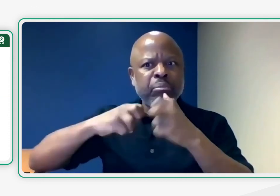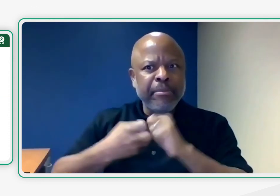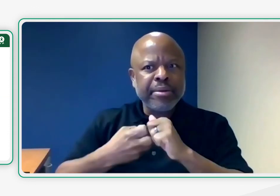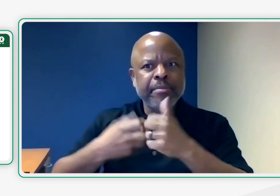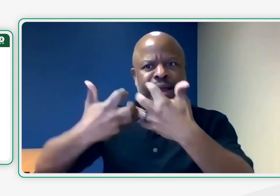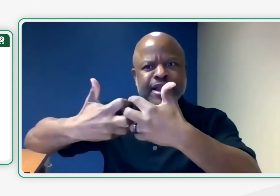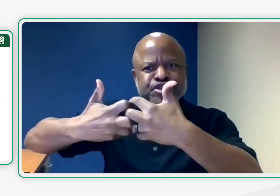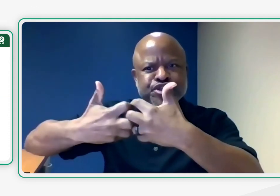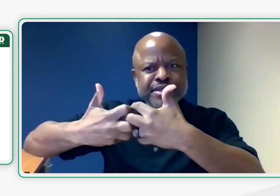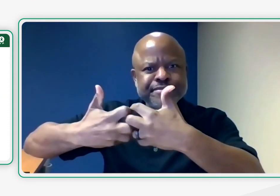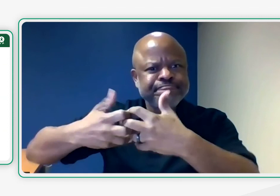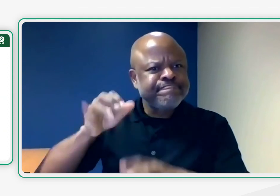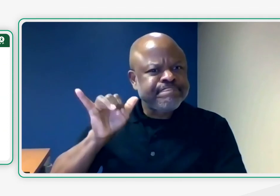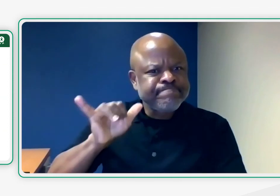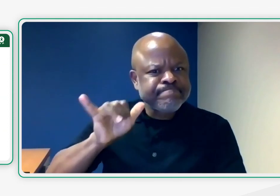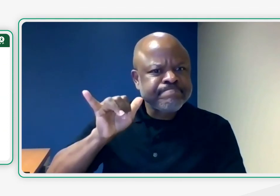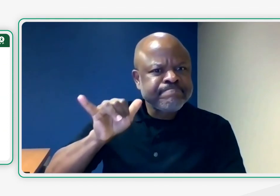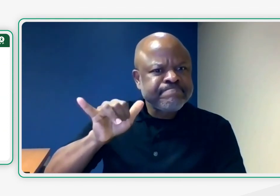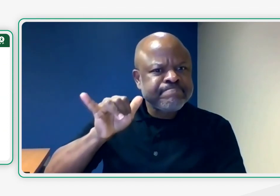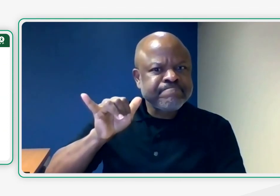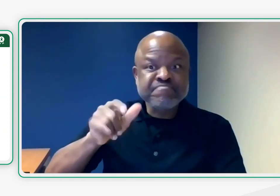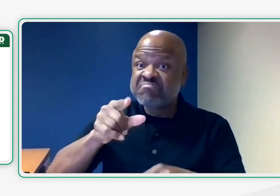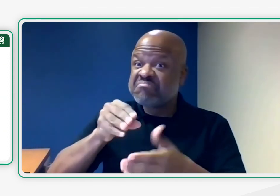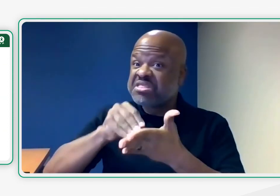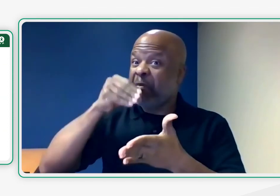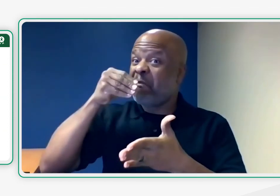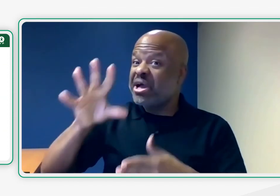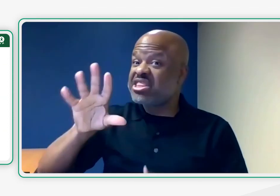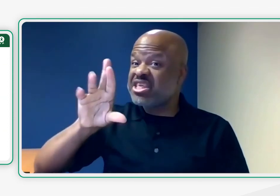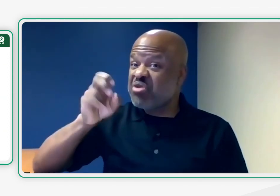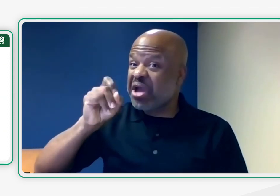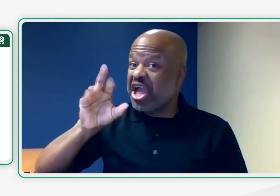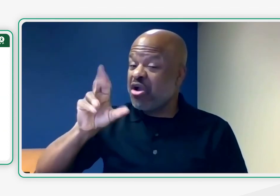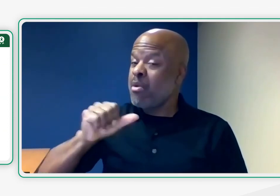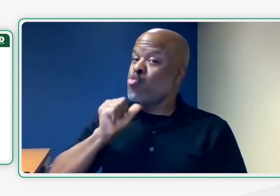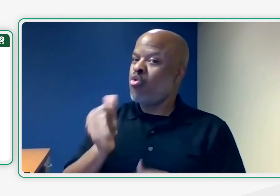test driving it, and it just so happened there was an issue with the engine. Hmm.